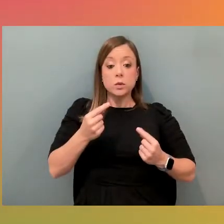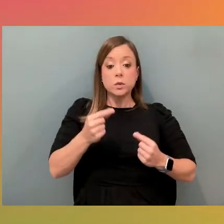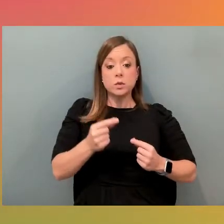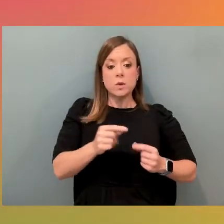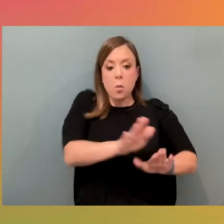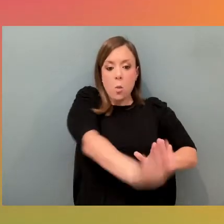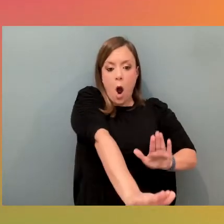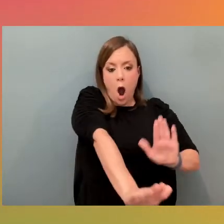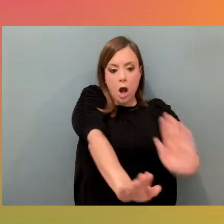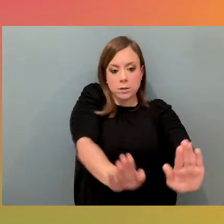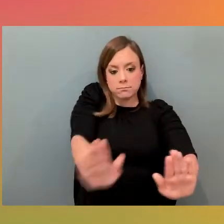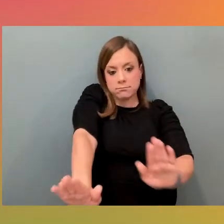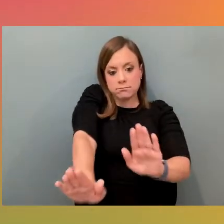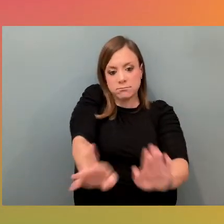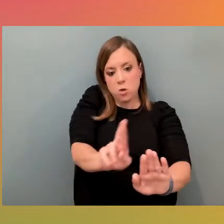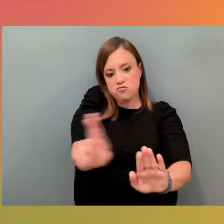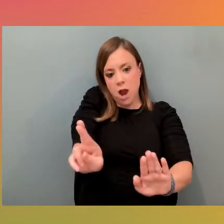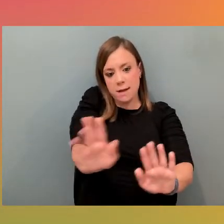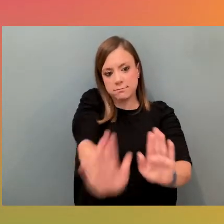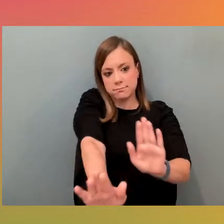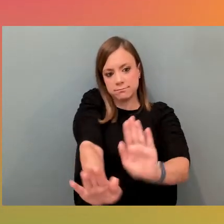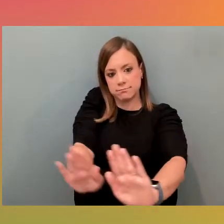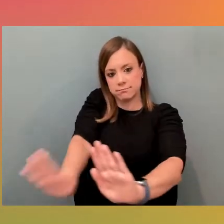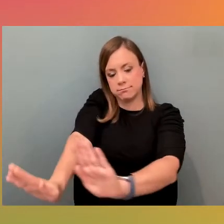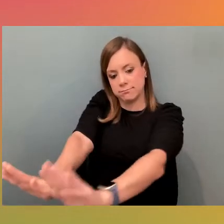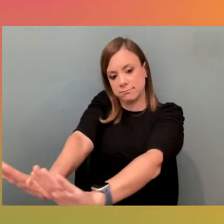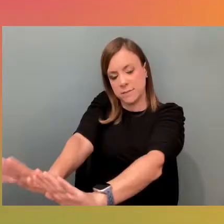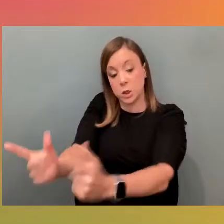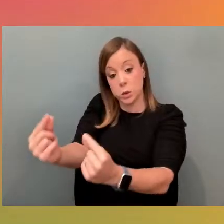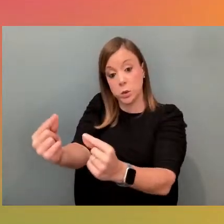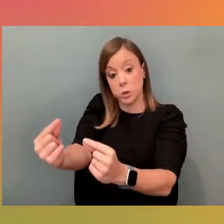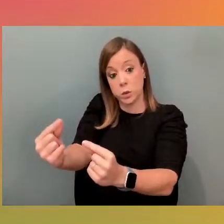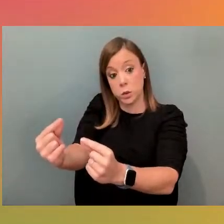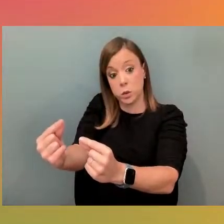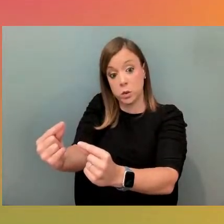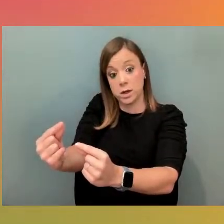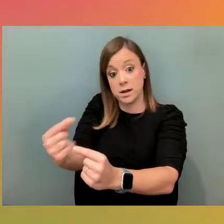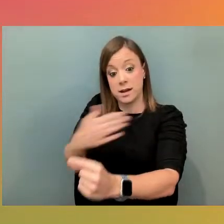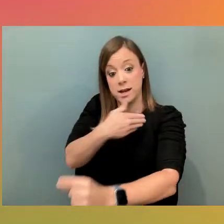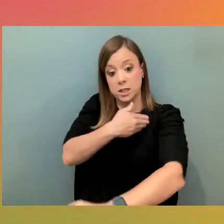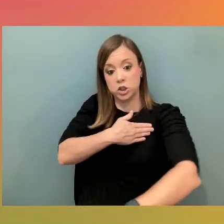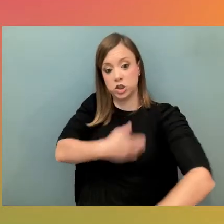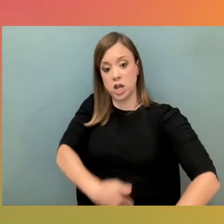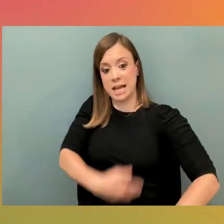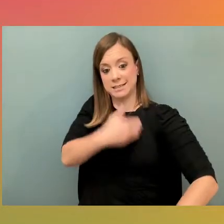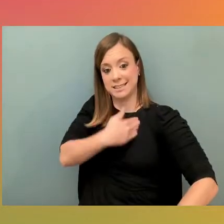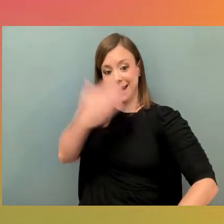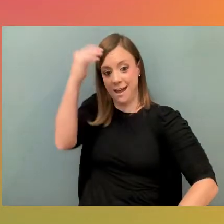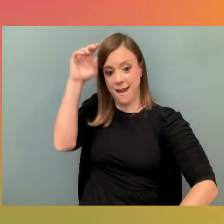YOURSELF A FEW INCHES UP. YOU WILL WALK YOURSELF OVER TO THE RIGHT. BE MINDFUL OF THE MAT NEXT TO YOU.